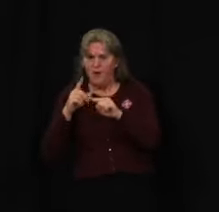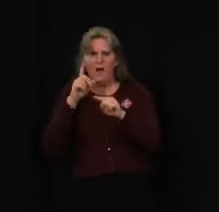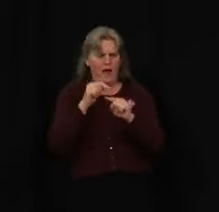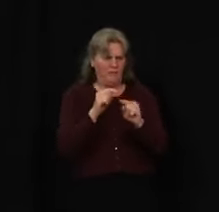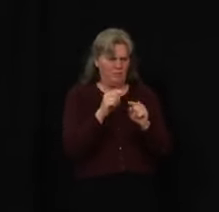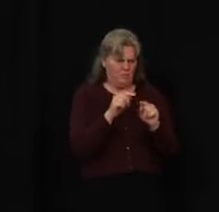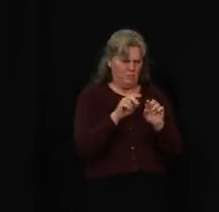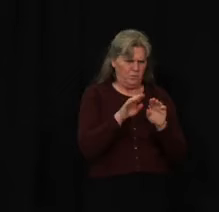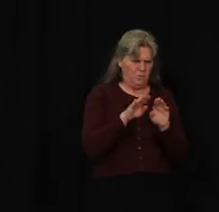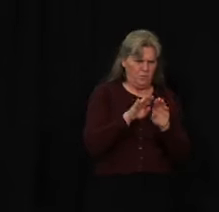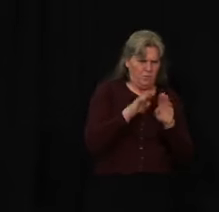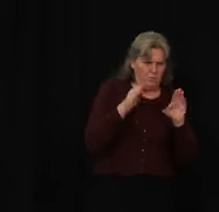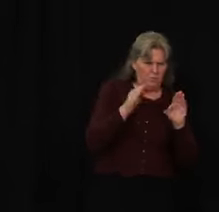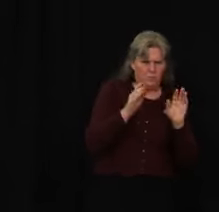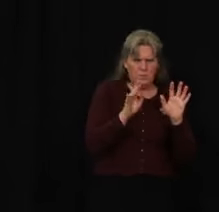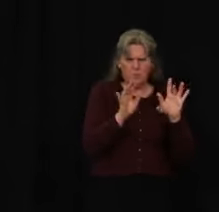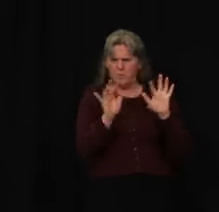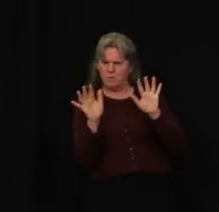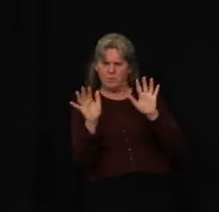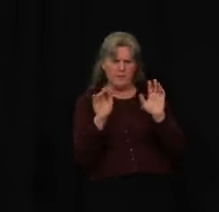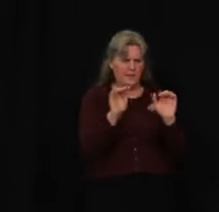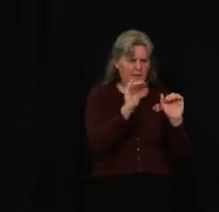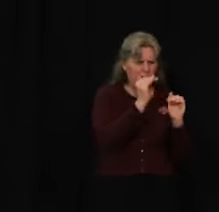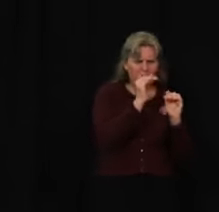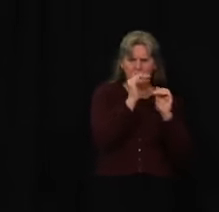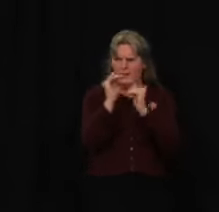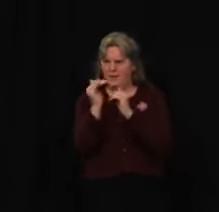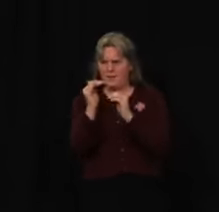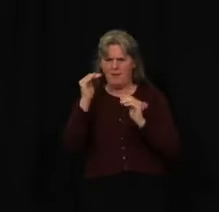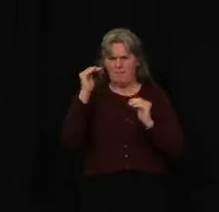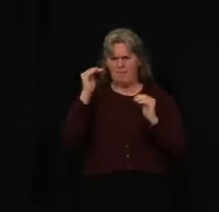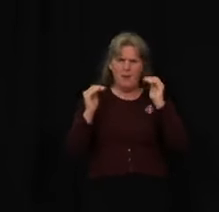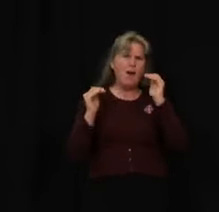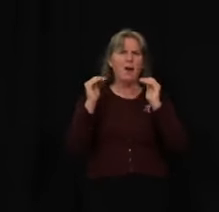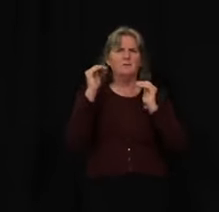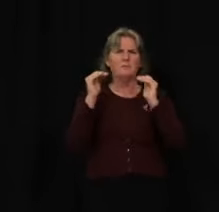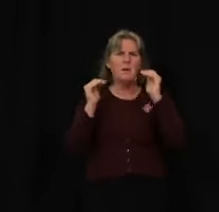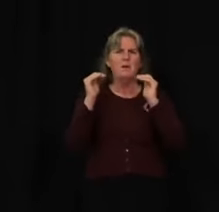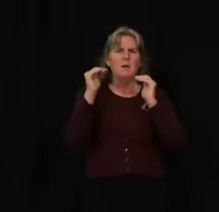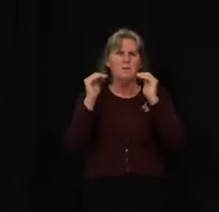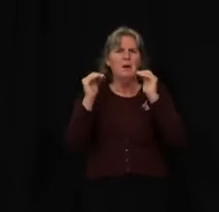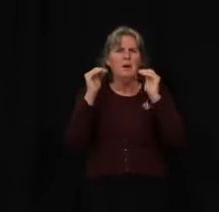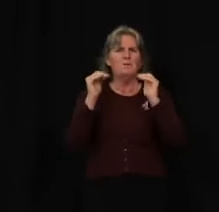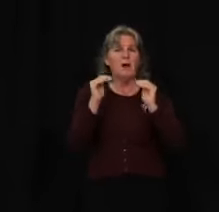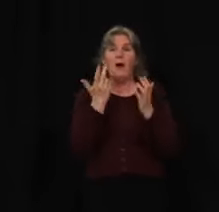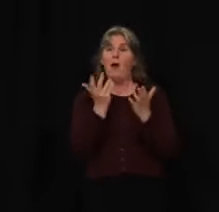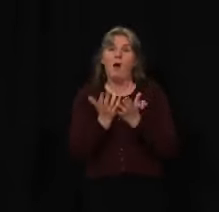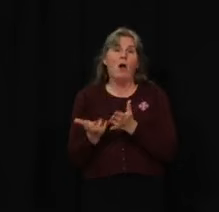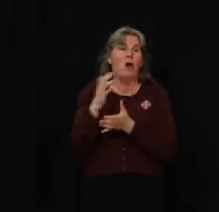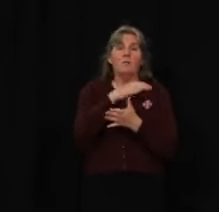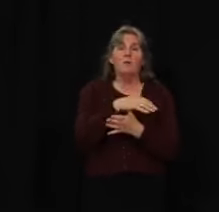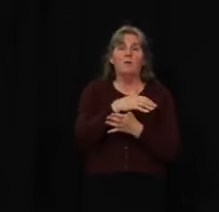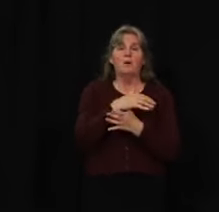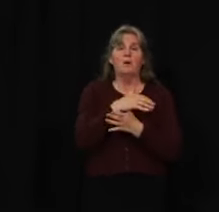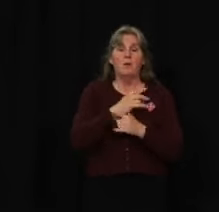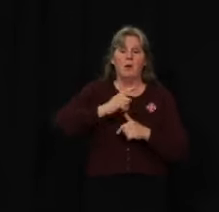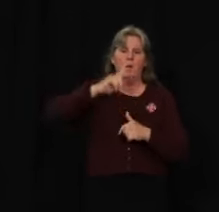tight in other areas. It is all about balance, and our first priority for now is keeping the risk of importation